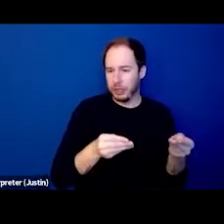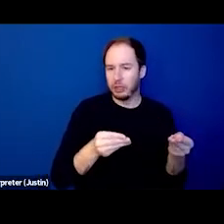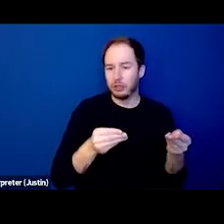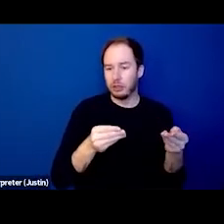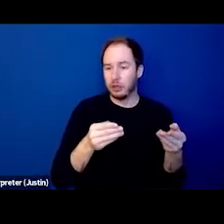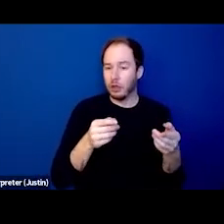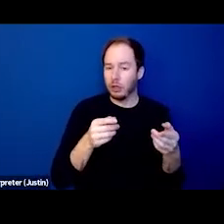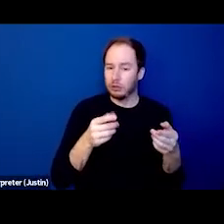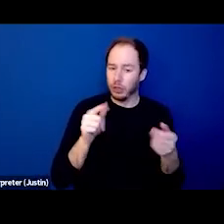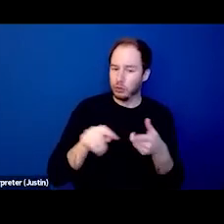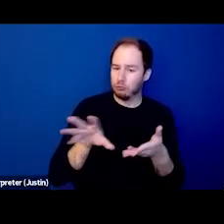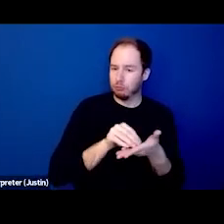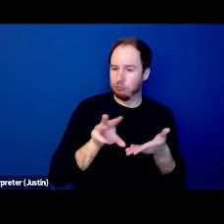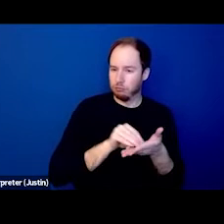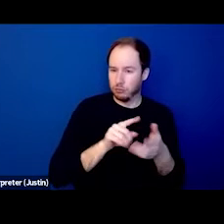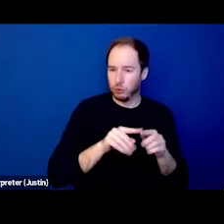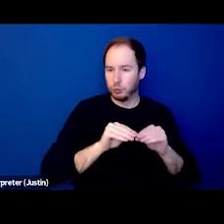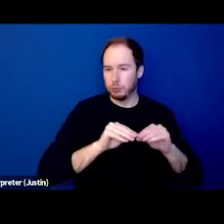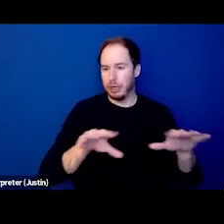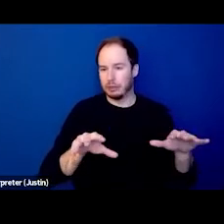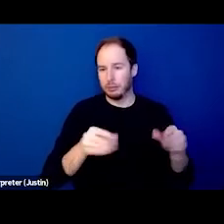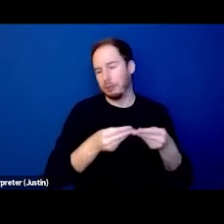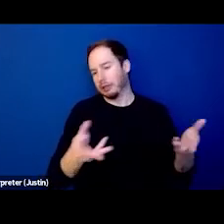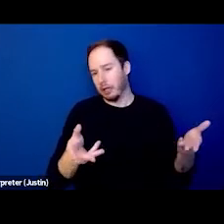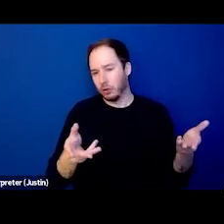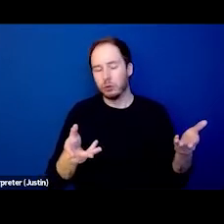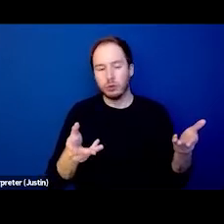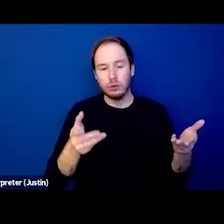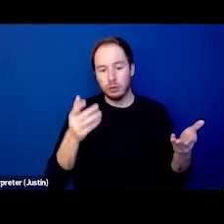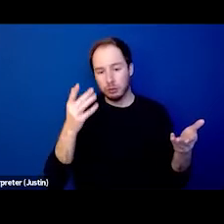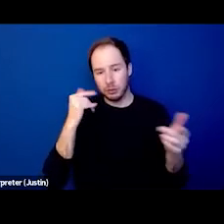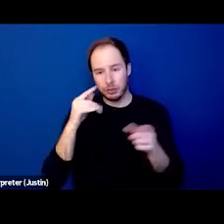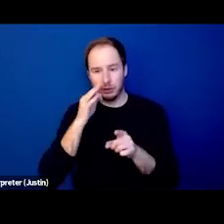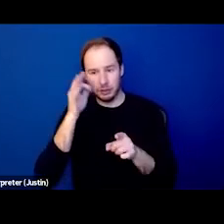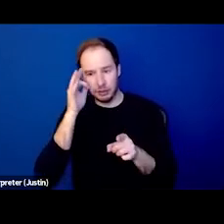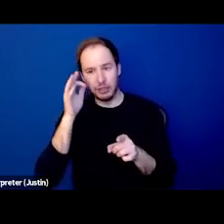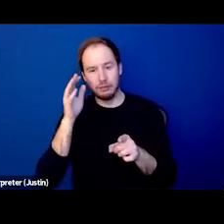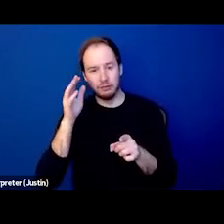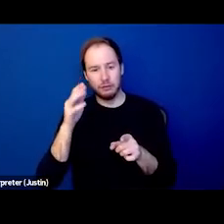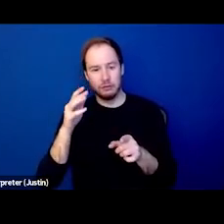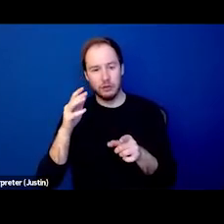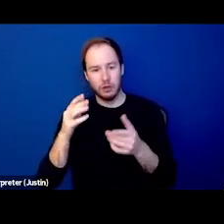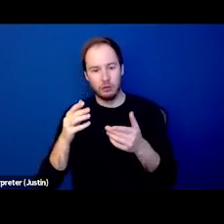in anything that you're putting out because native people almost never see themselves